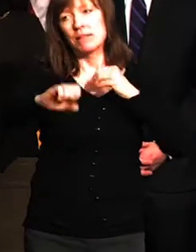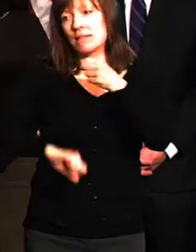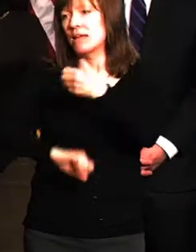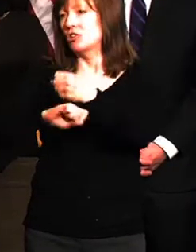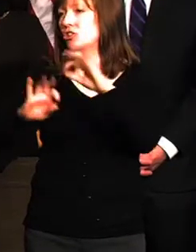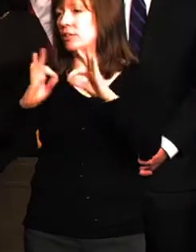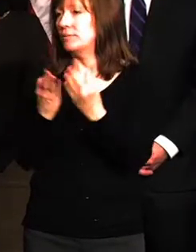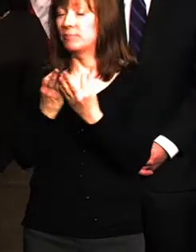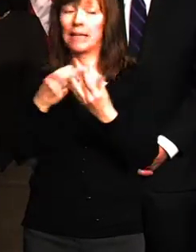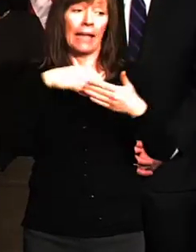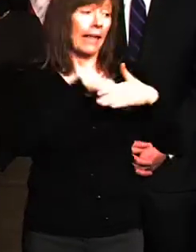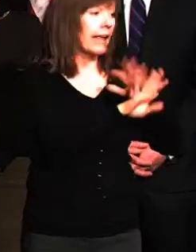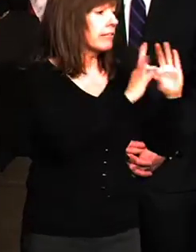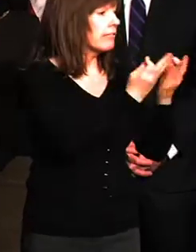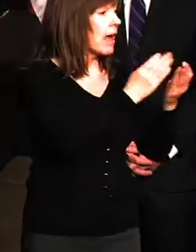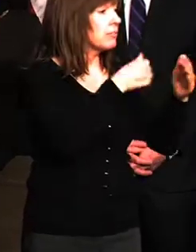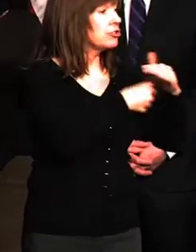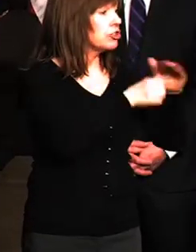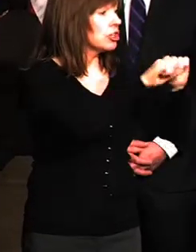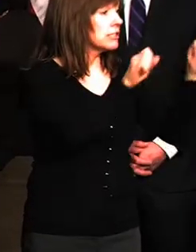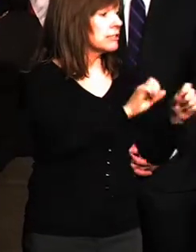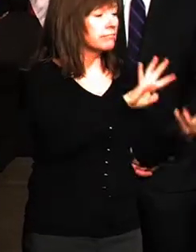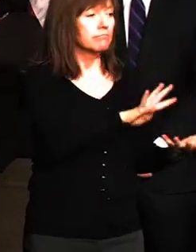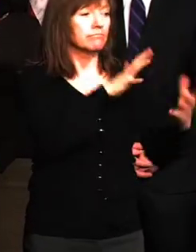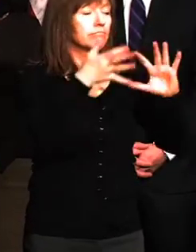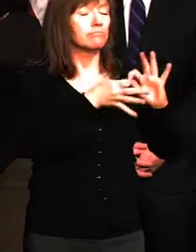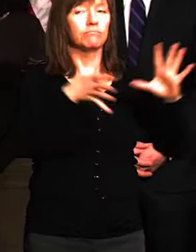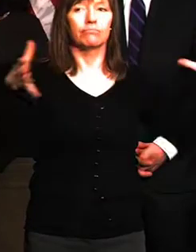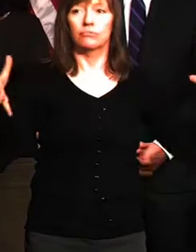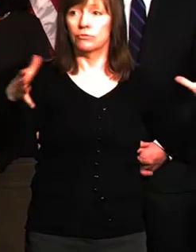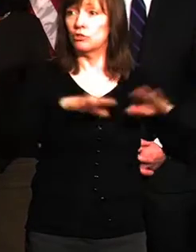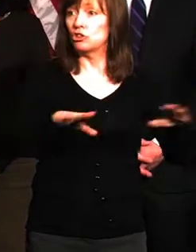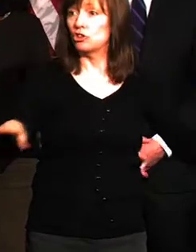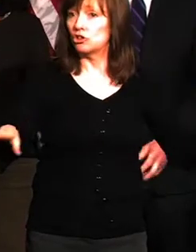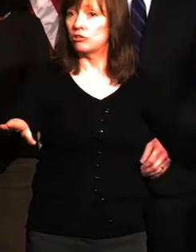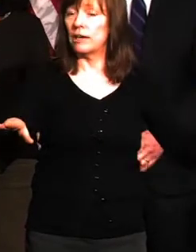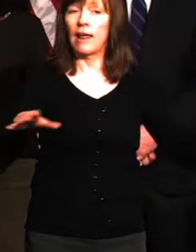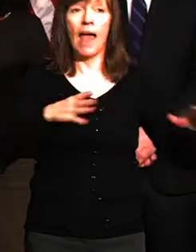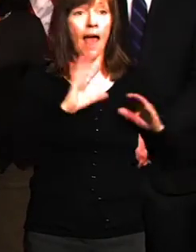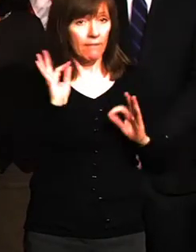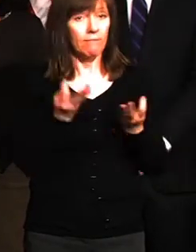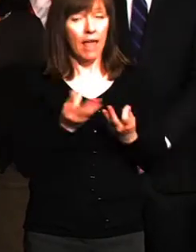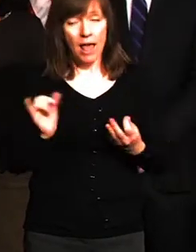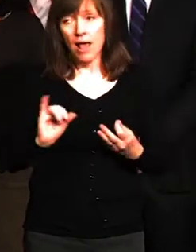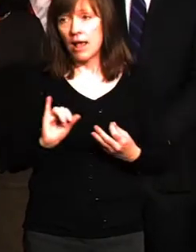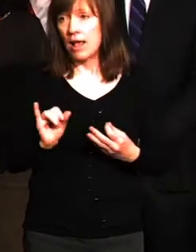shelter system is completely disruptive for children and families and is costlier than